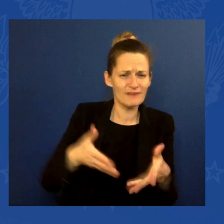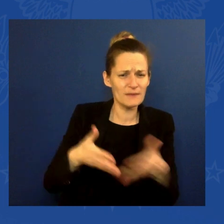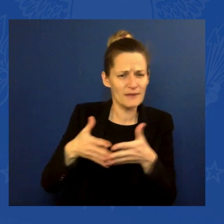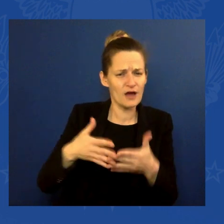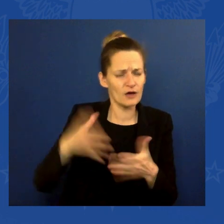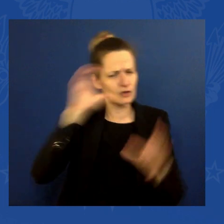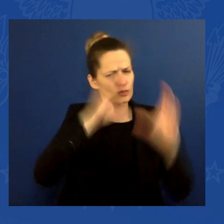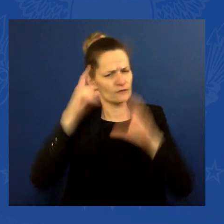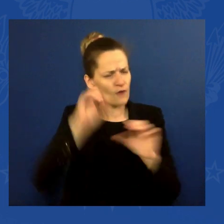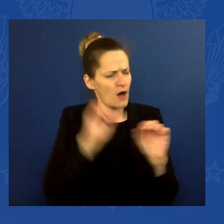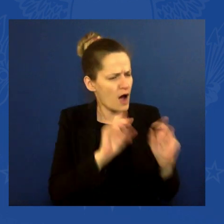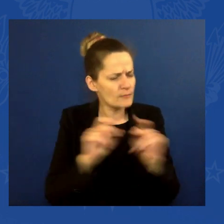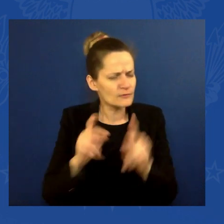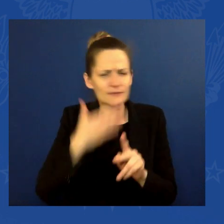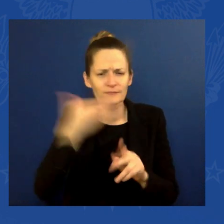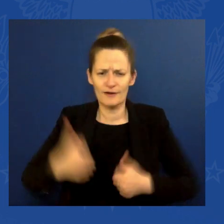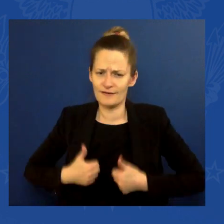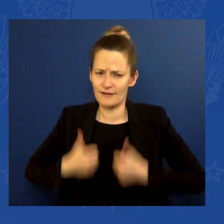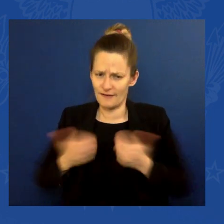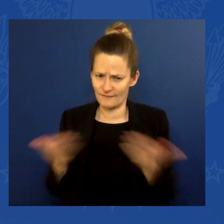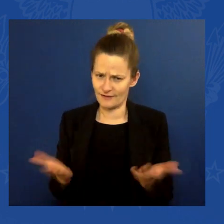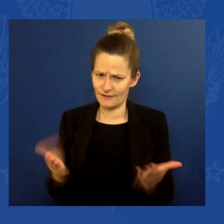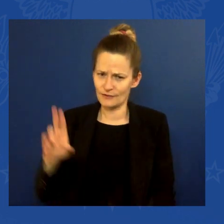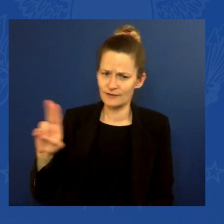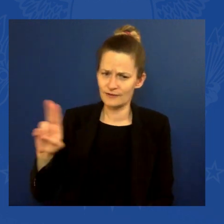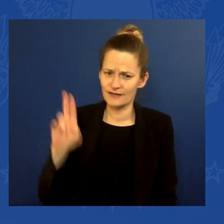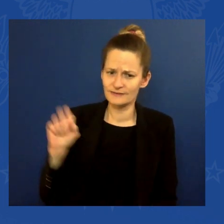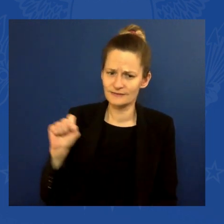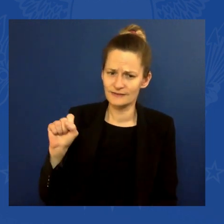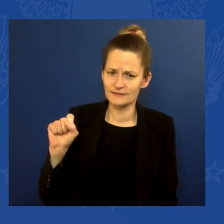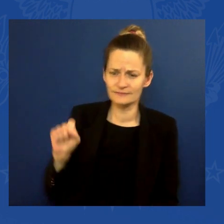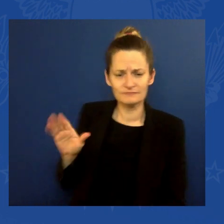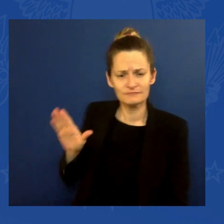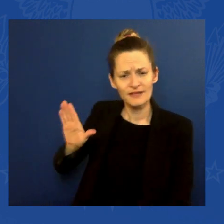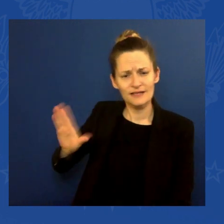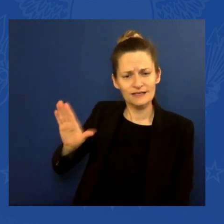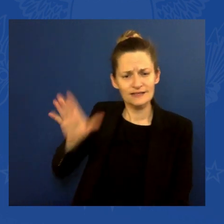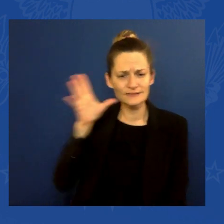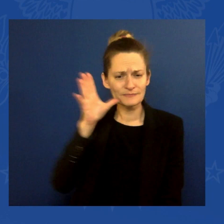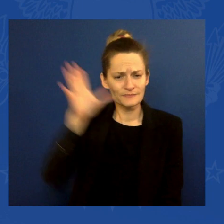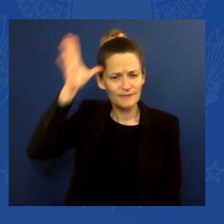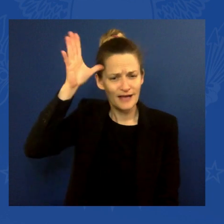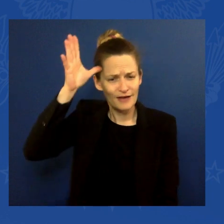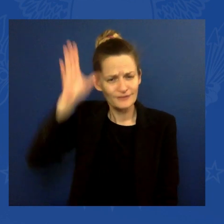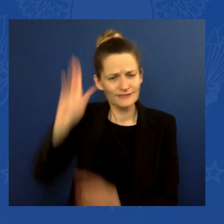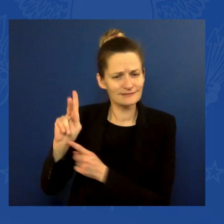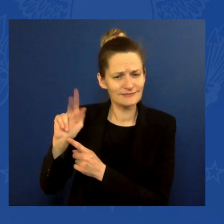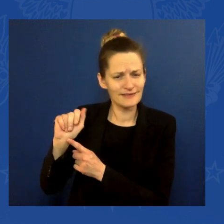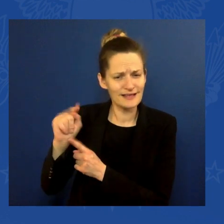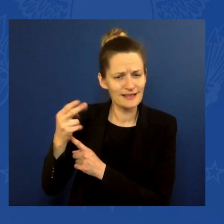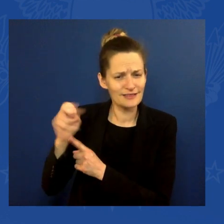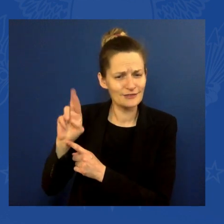the son of Kathryn Jean Finnegan and Joseph Biden senior. He has ascended to the highest office in the land.